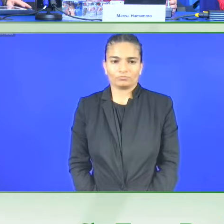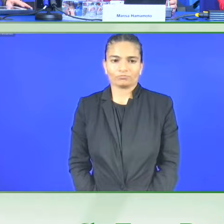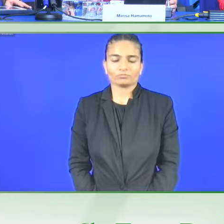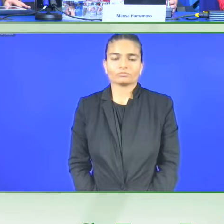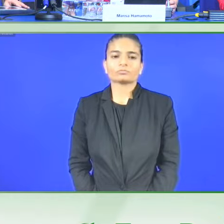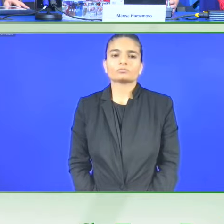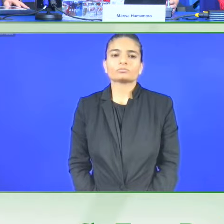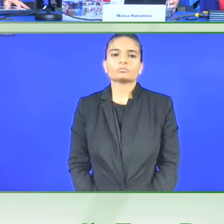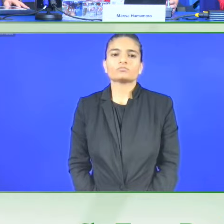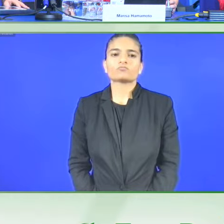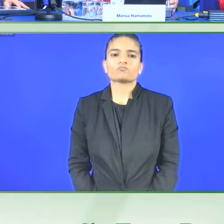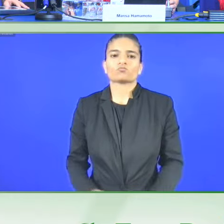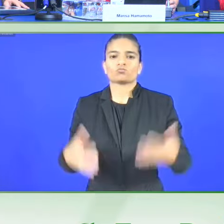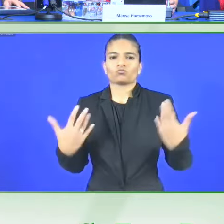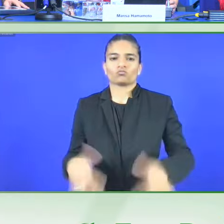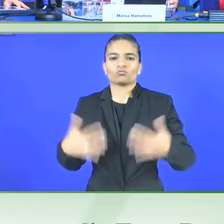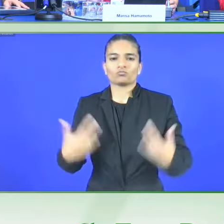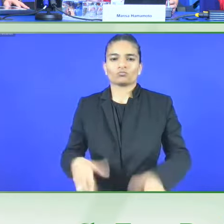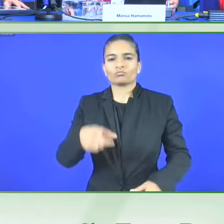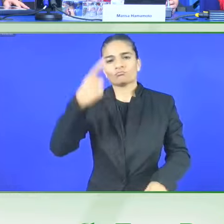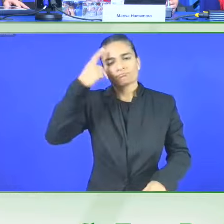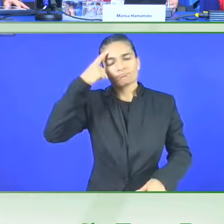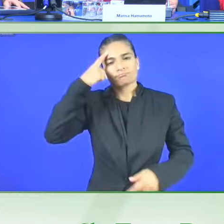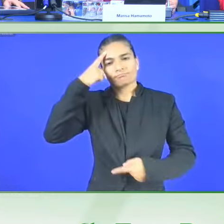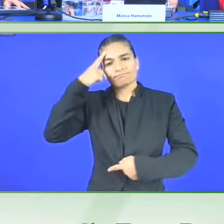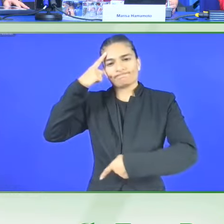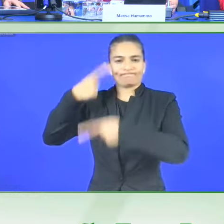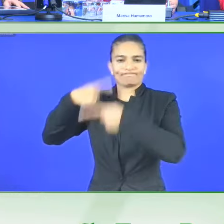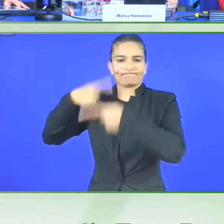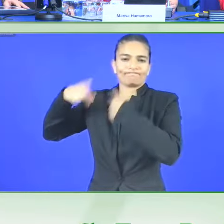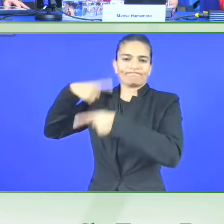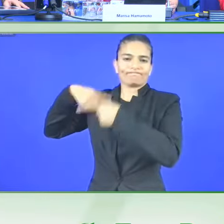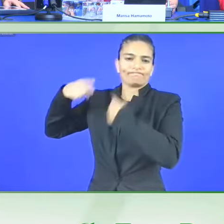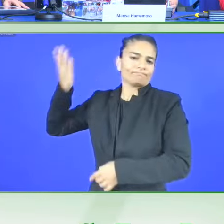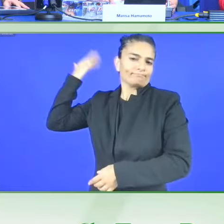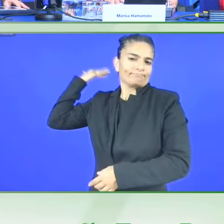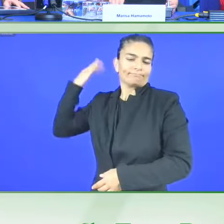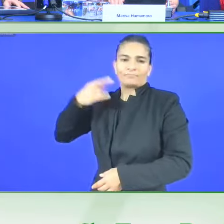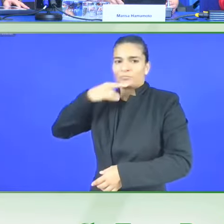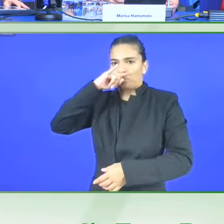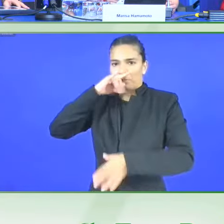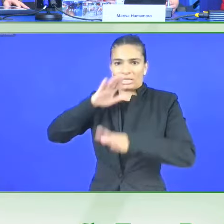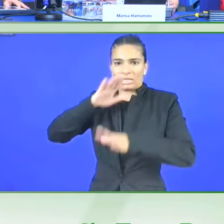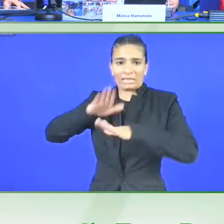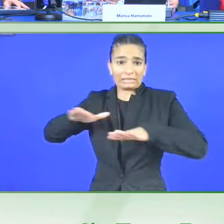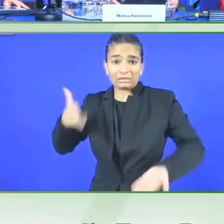Thank you. Hello, my name is Marissa.